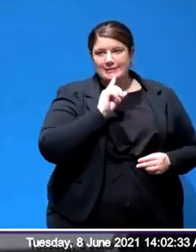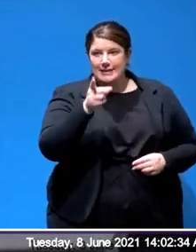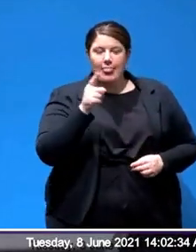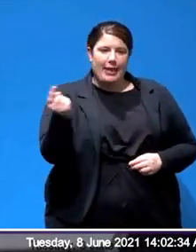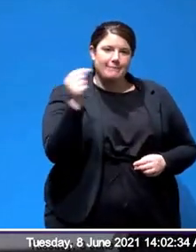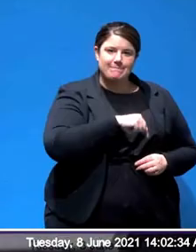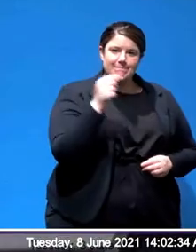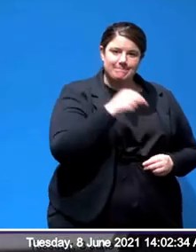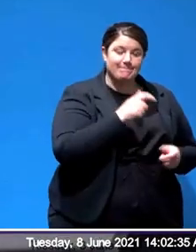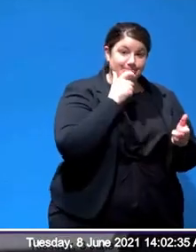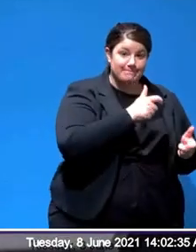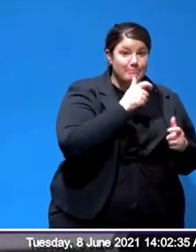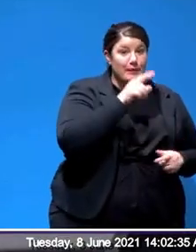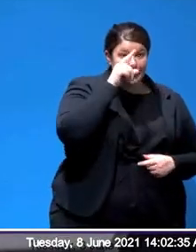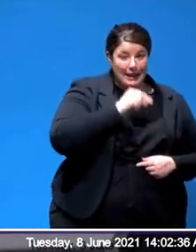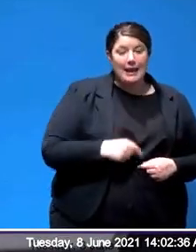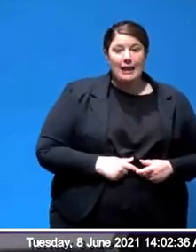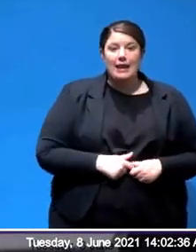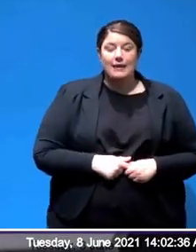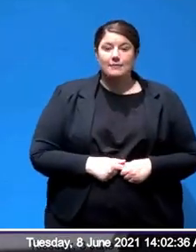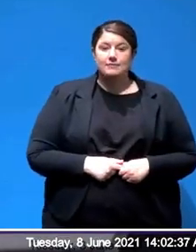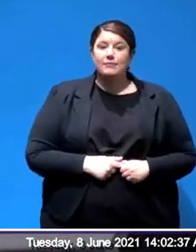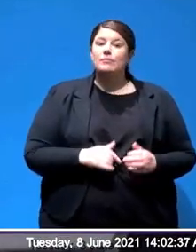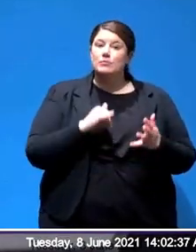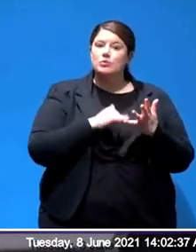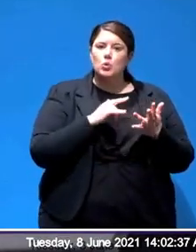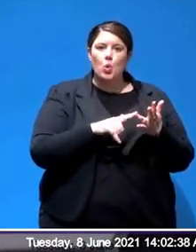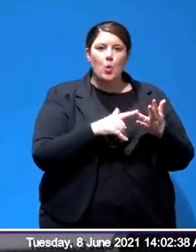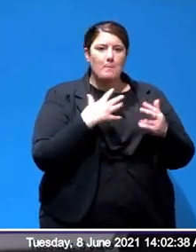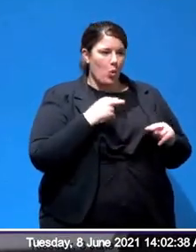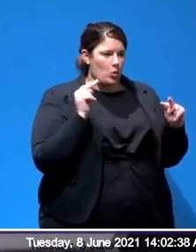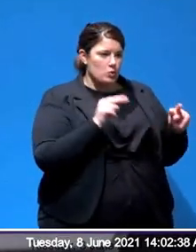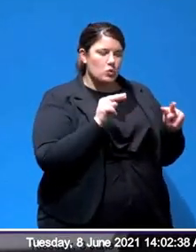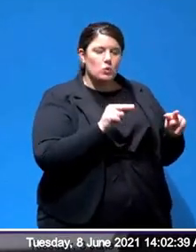So there was increased involvement, more eyes on the incident.